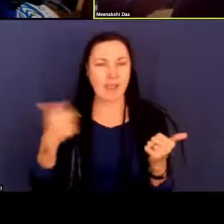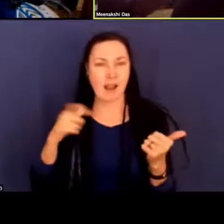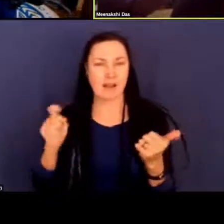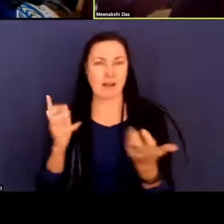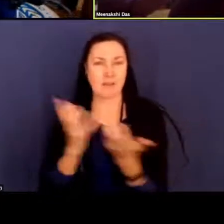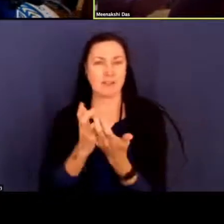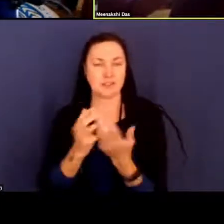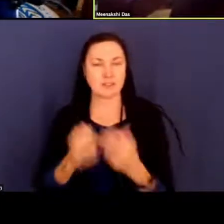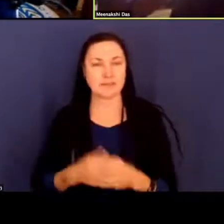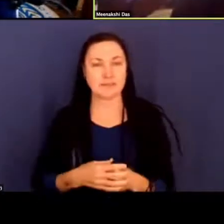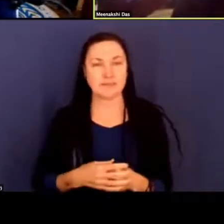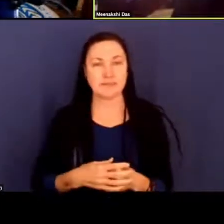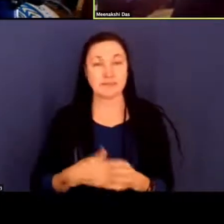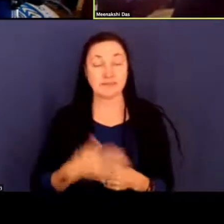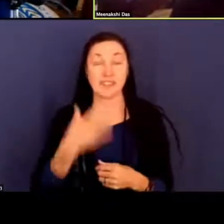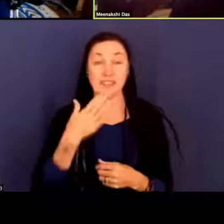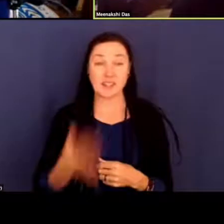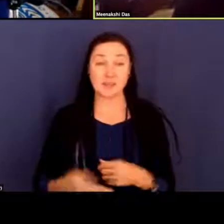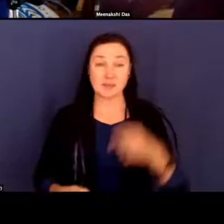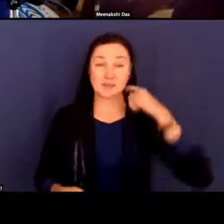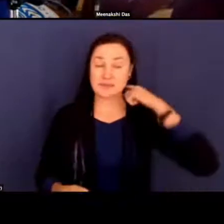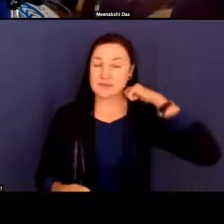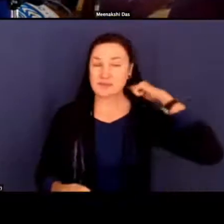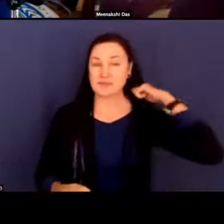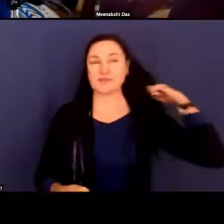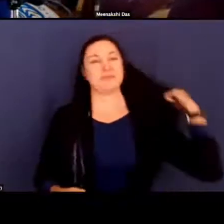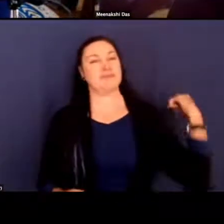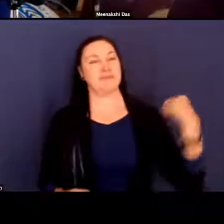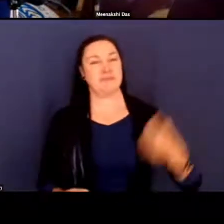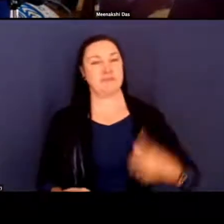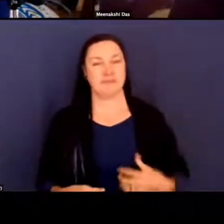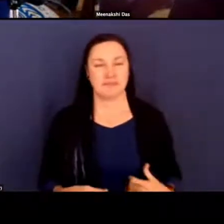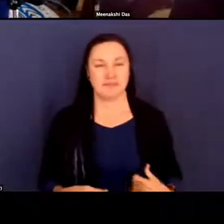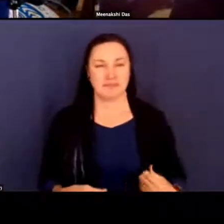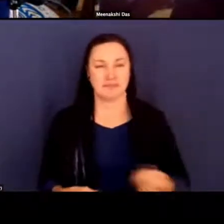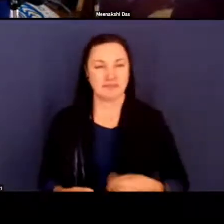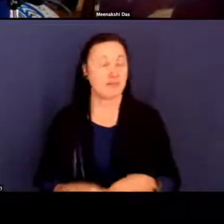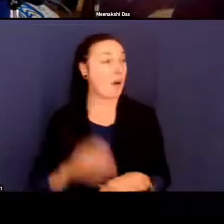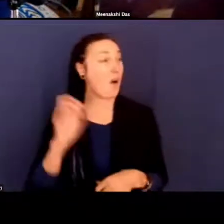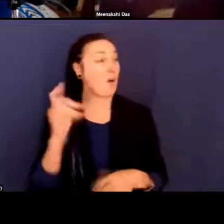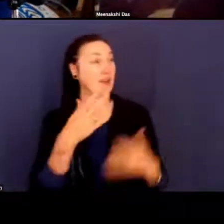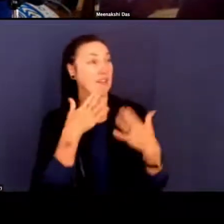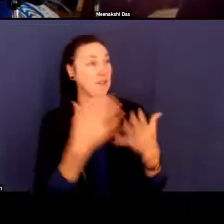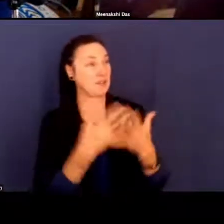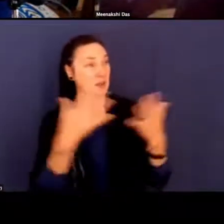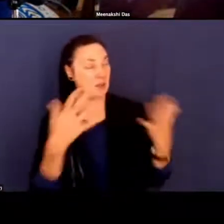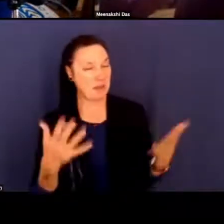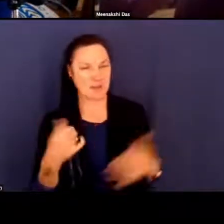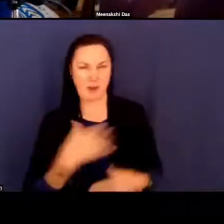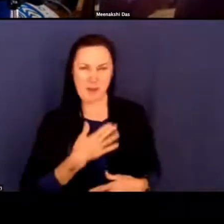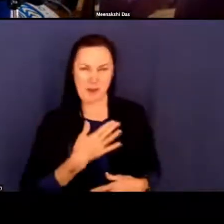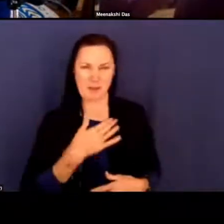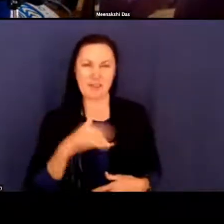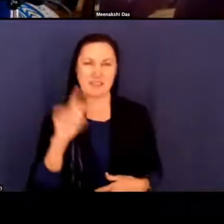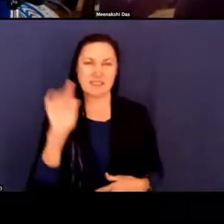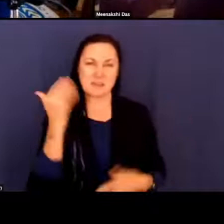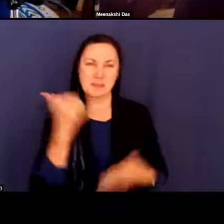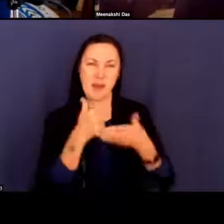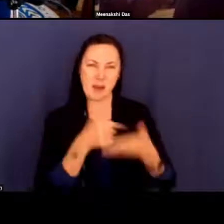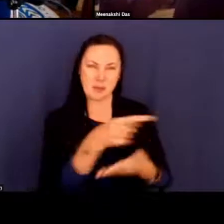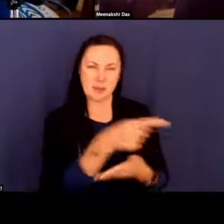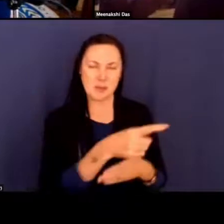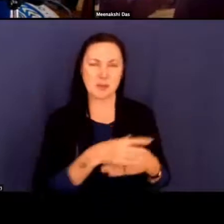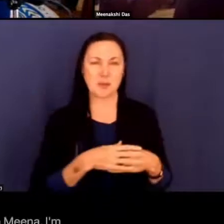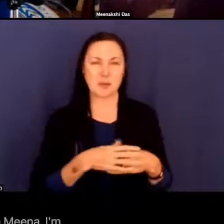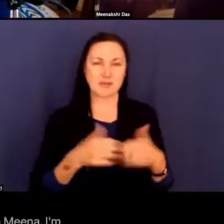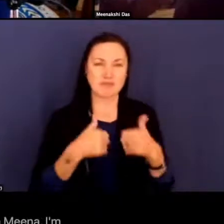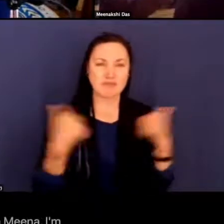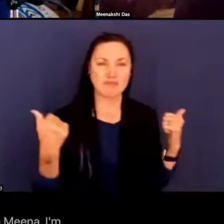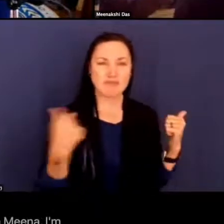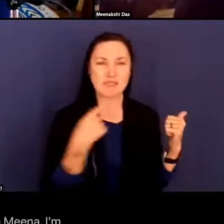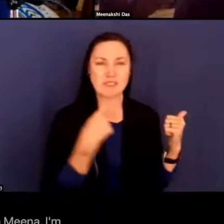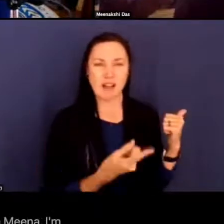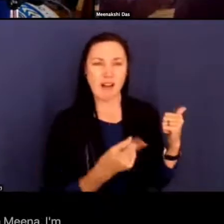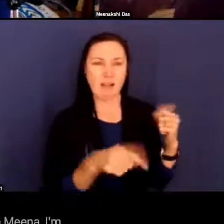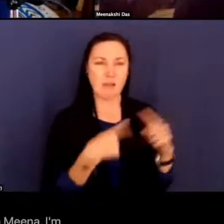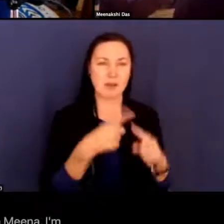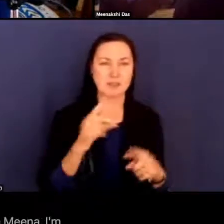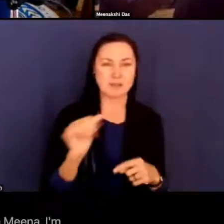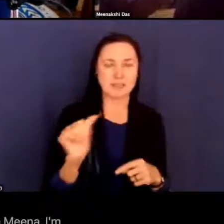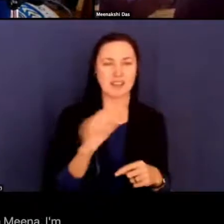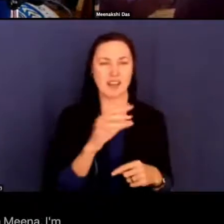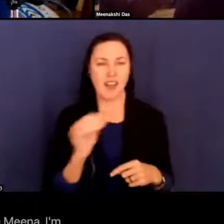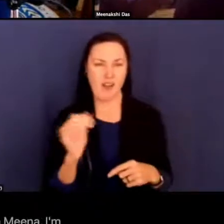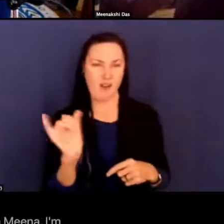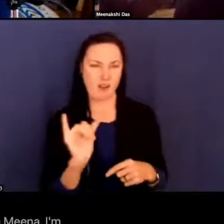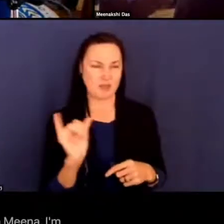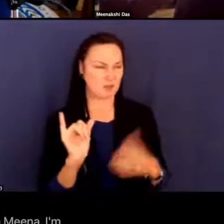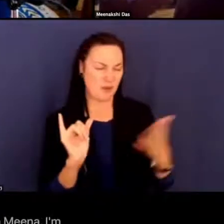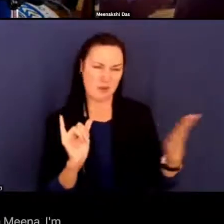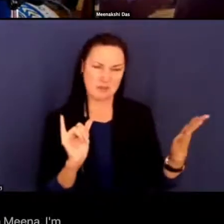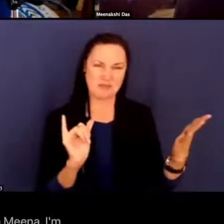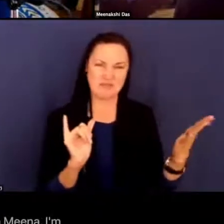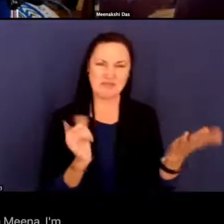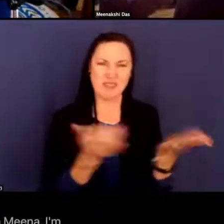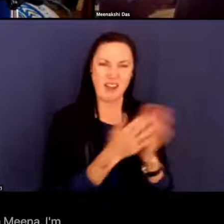Thank you. Jesse Shanahan